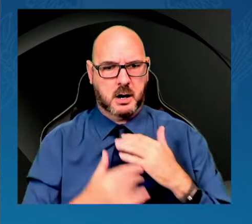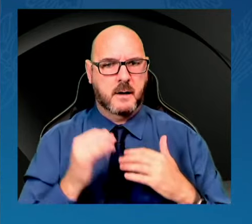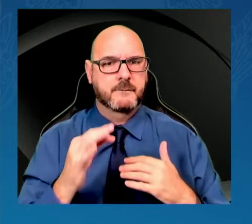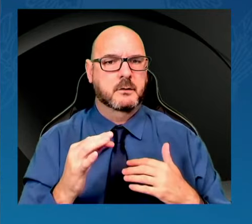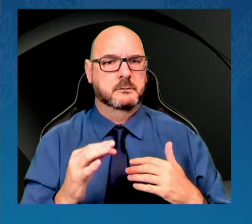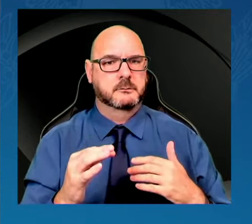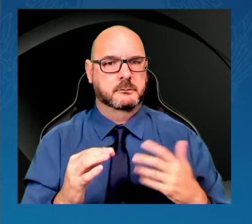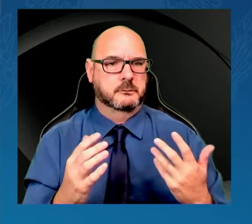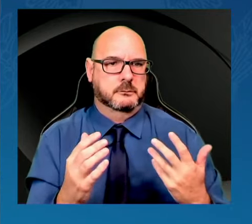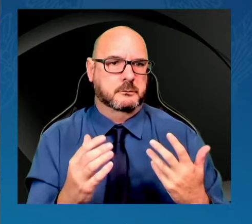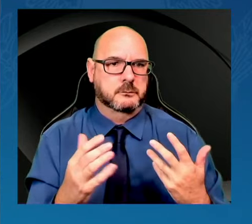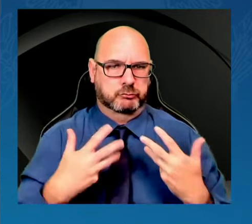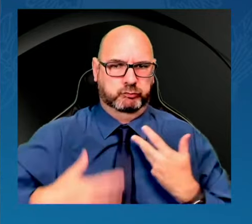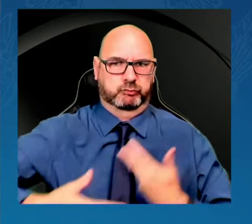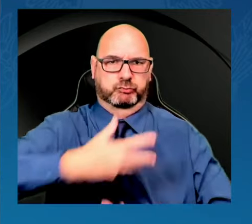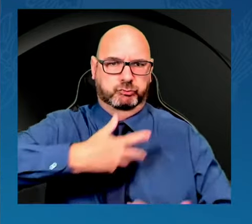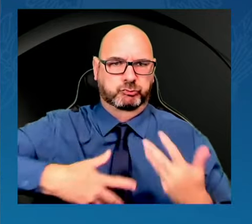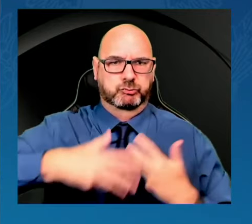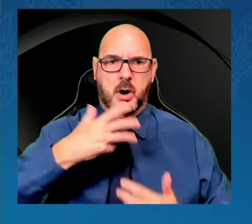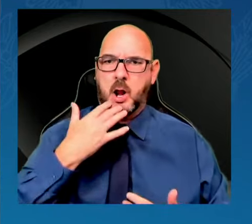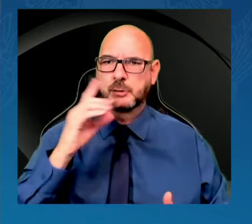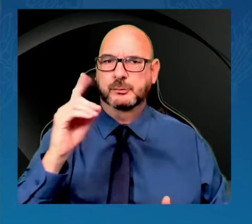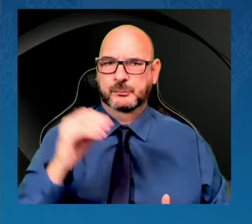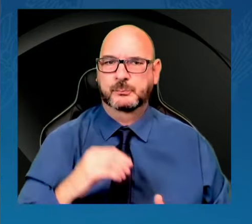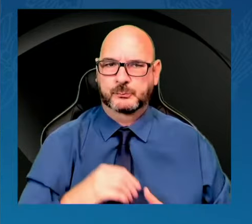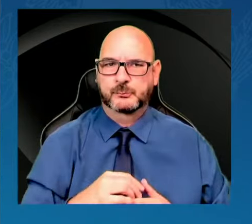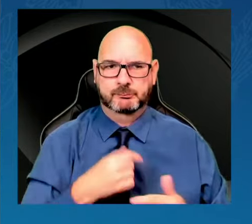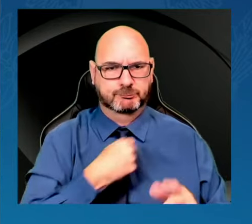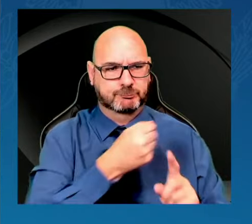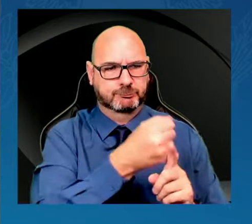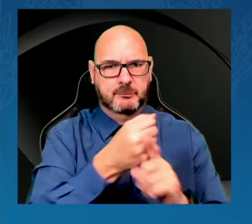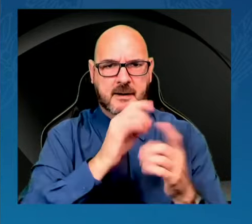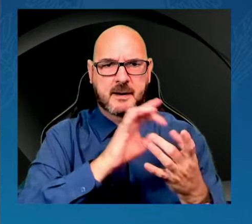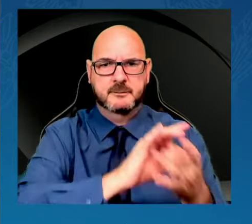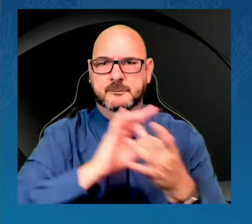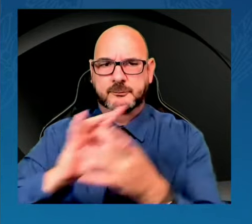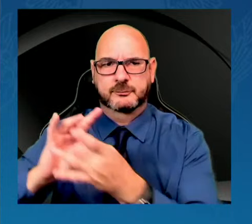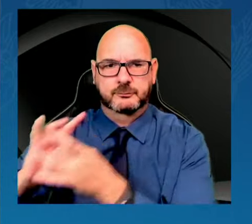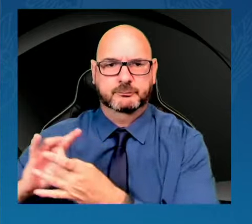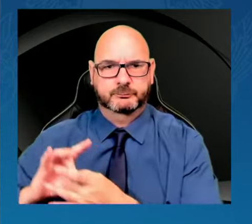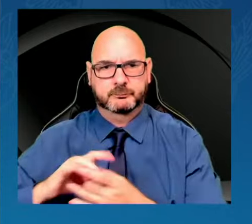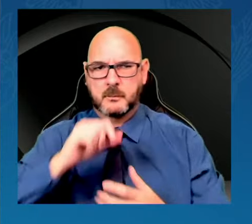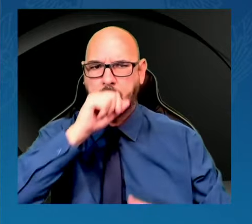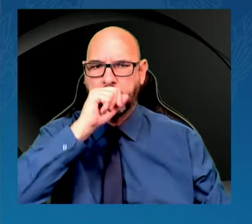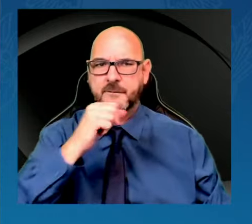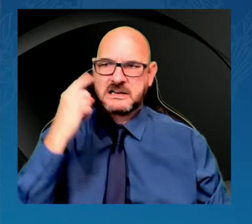So I'd love to just hear more on the specifics of water policy. The Vice President: Well, I'm going to --